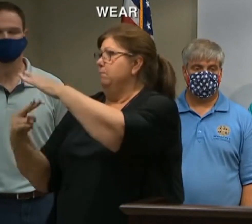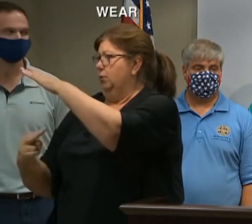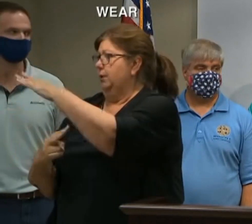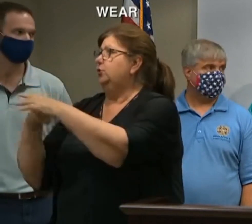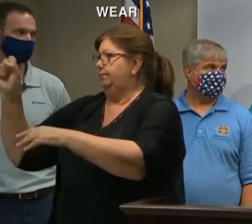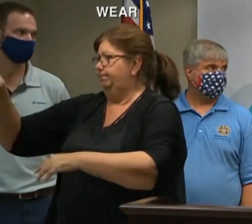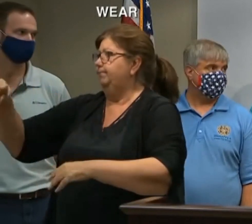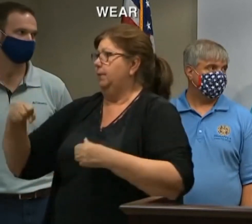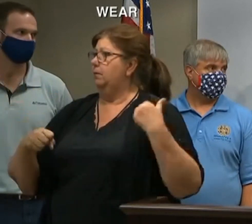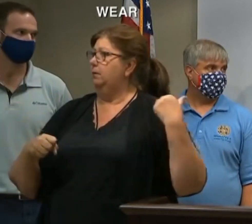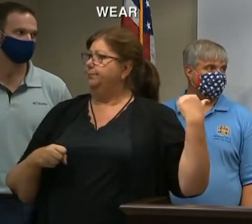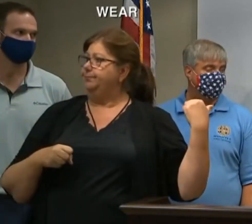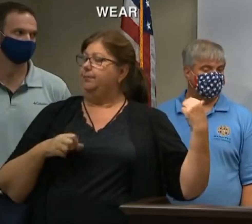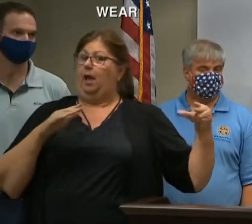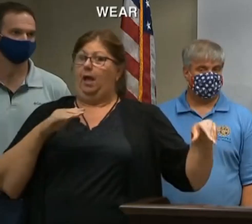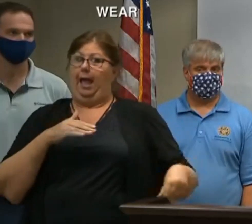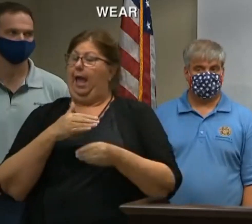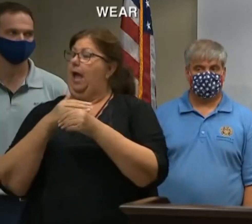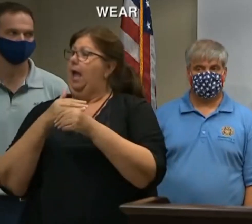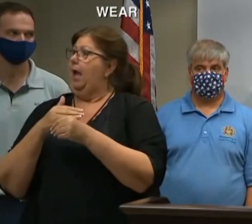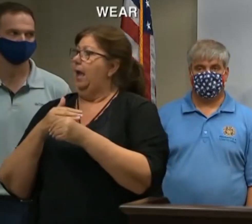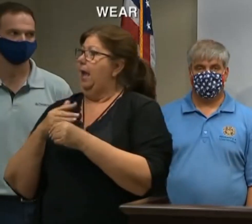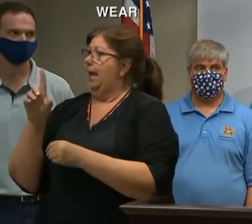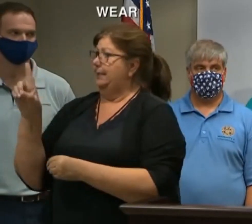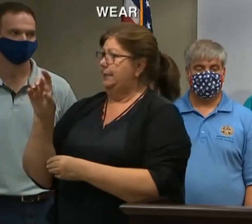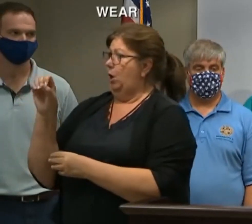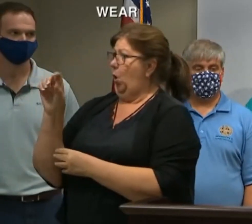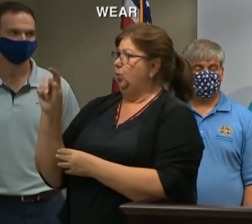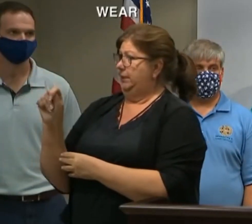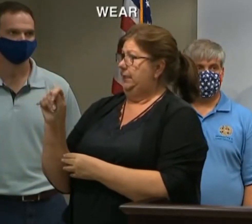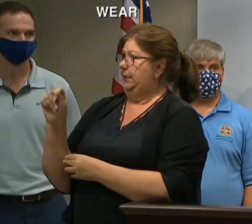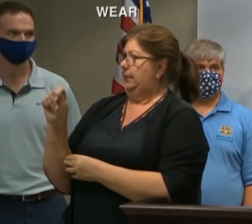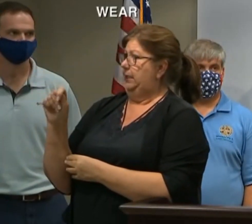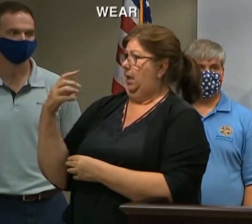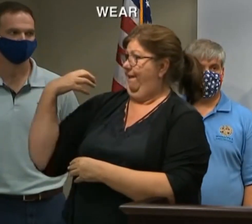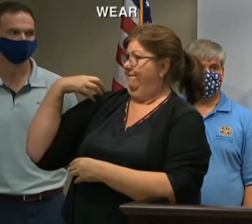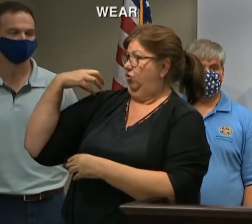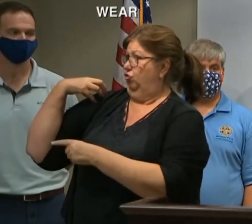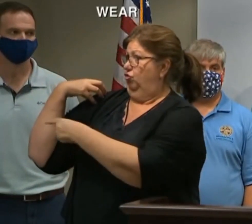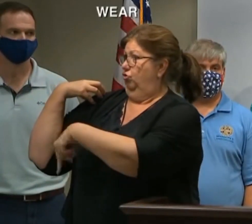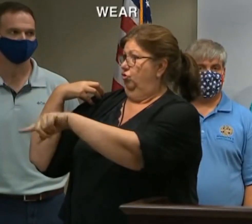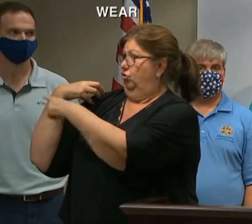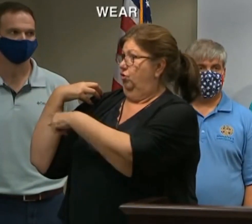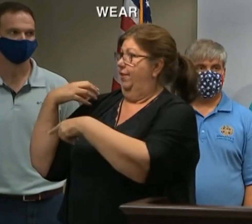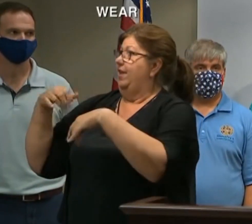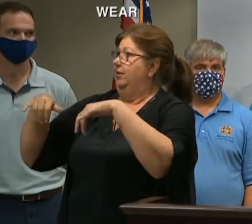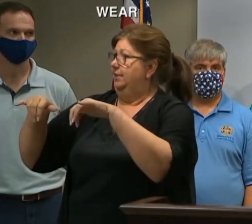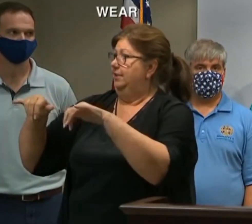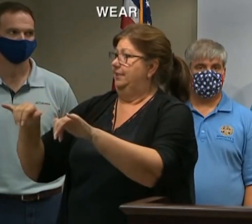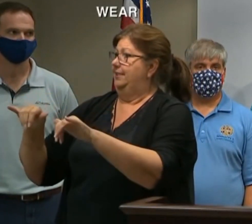i would add rick that the d.o.t officials there shared that there is still settling that is going on with some of